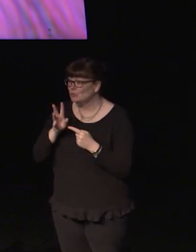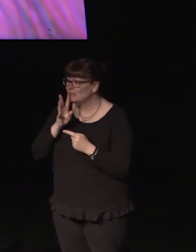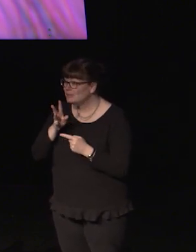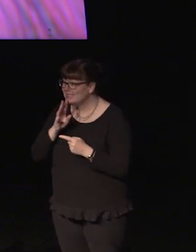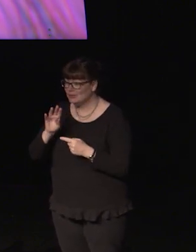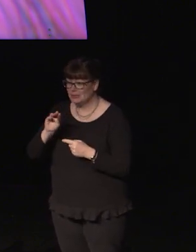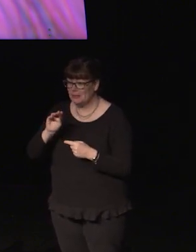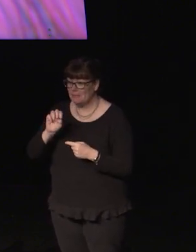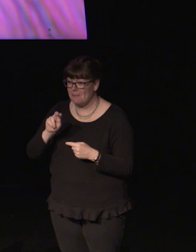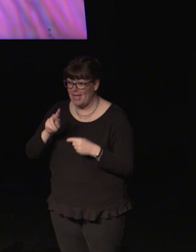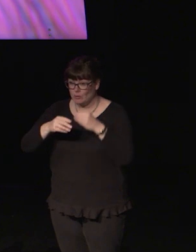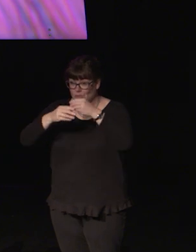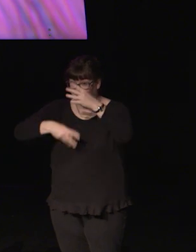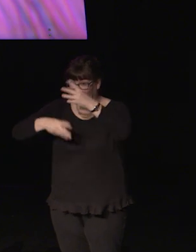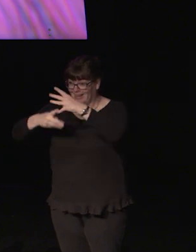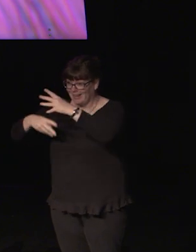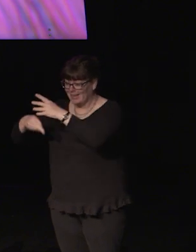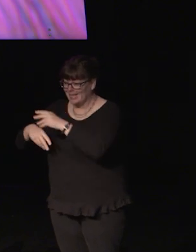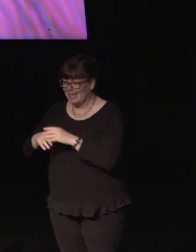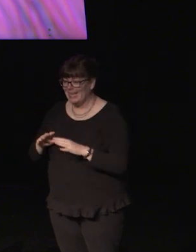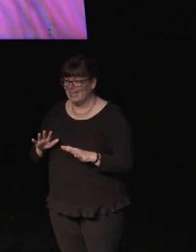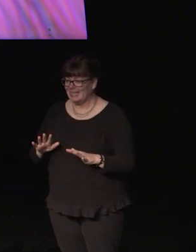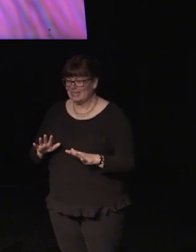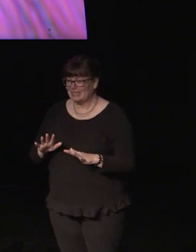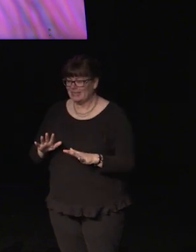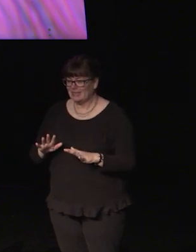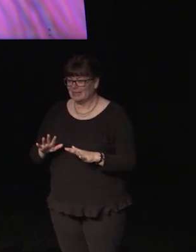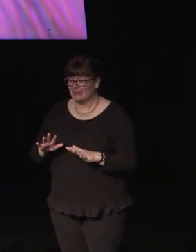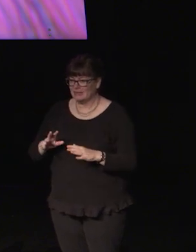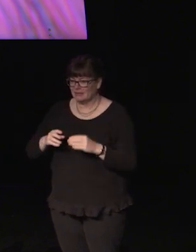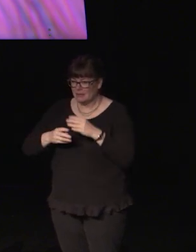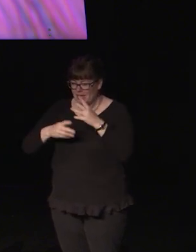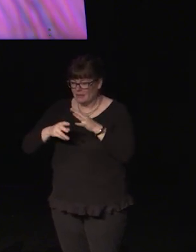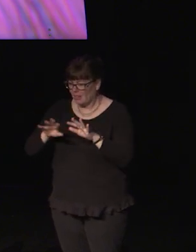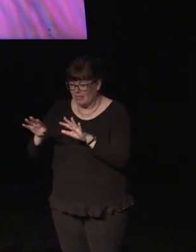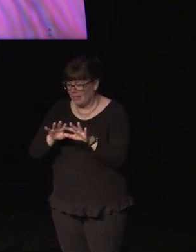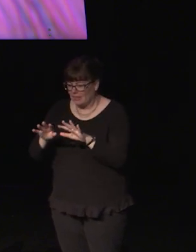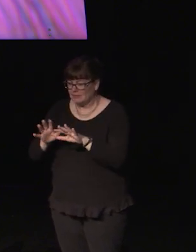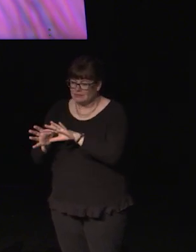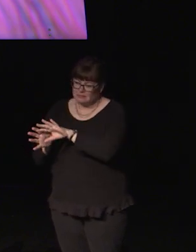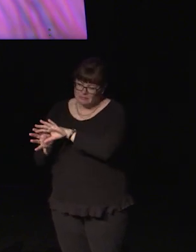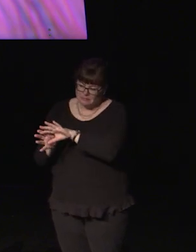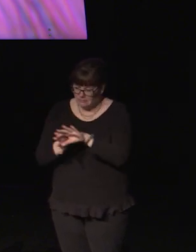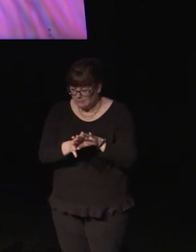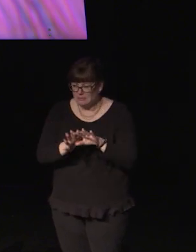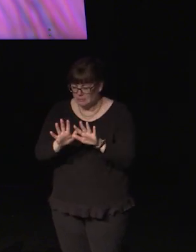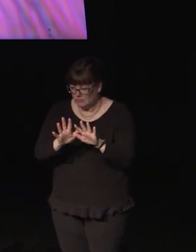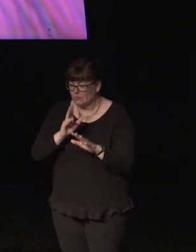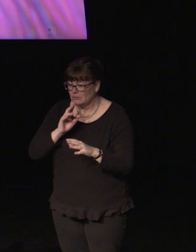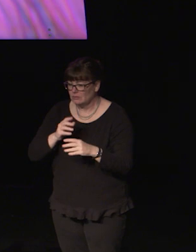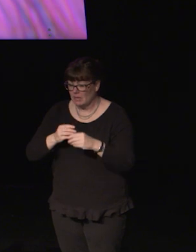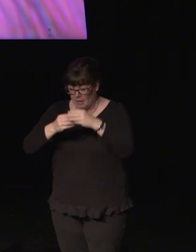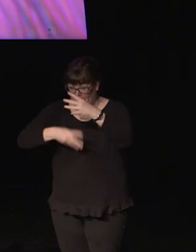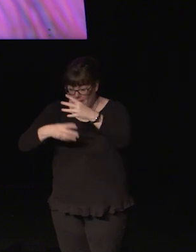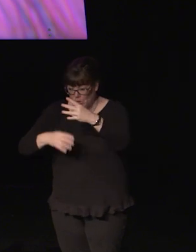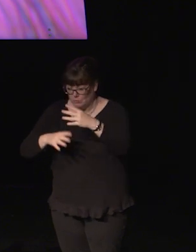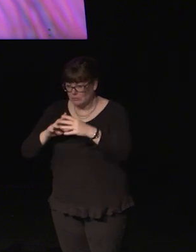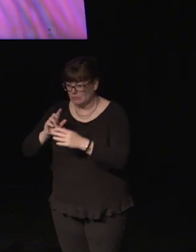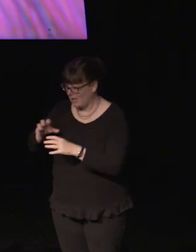But I'm eagerly awaiting the point where I can kind of... ...pause the action for a moment and then being able to just,